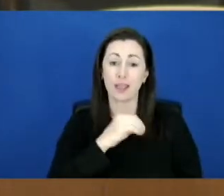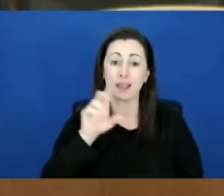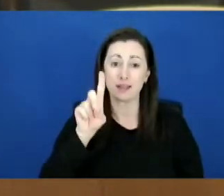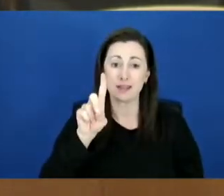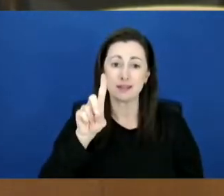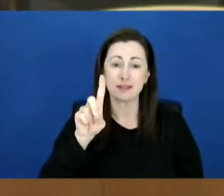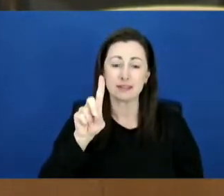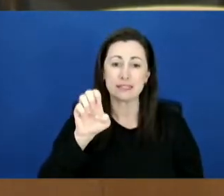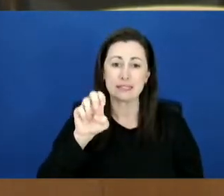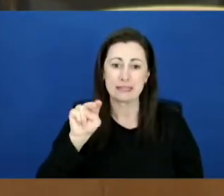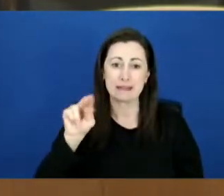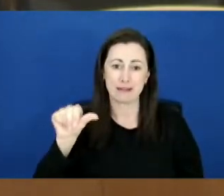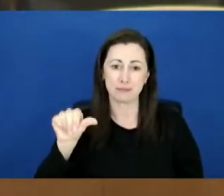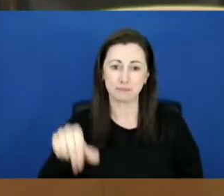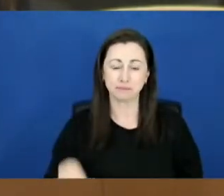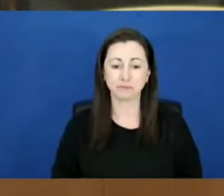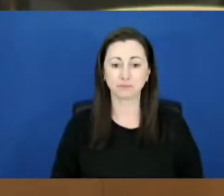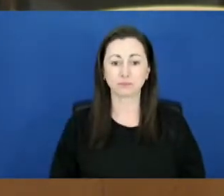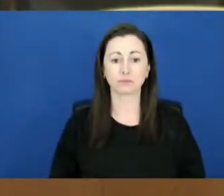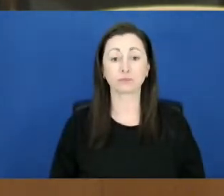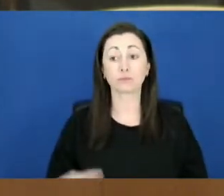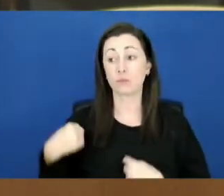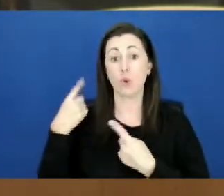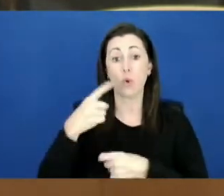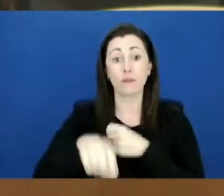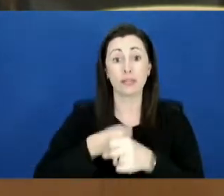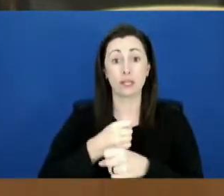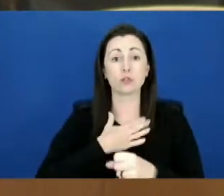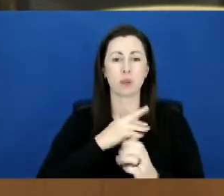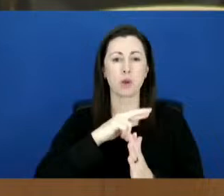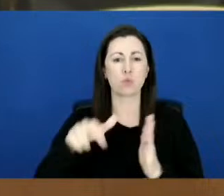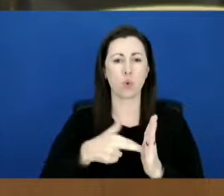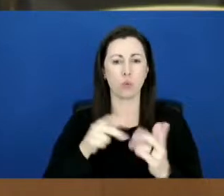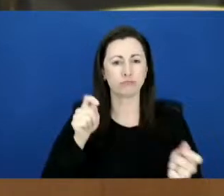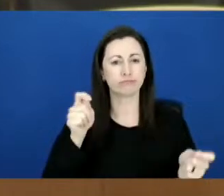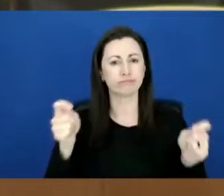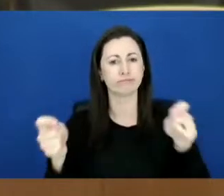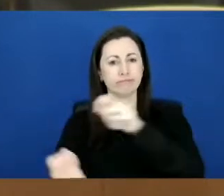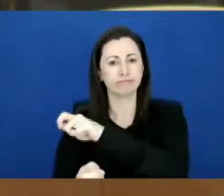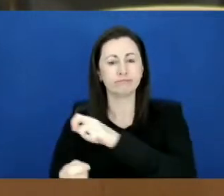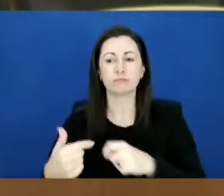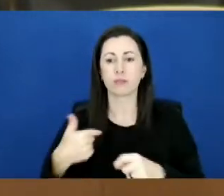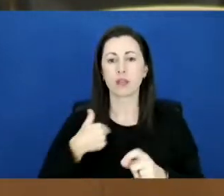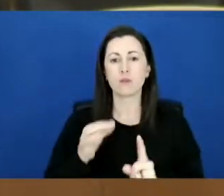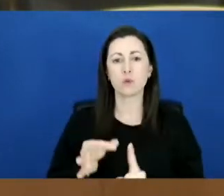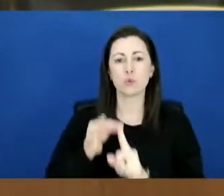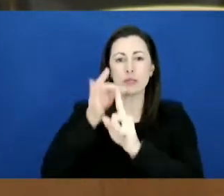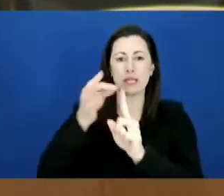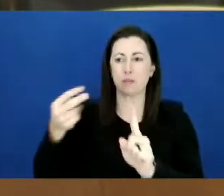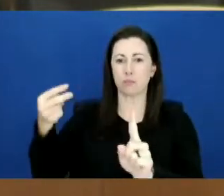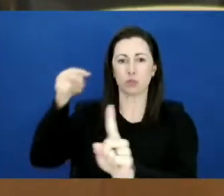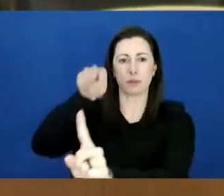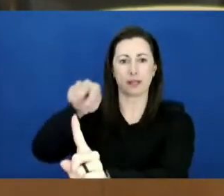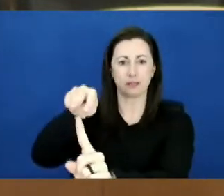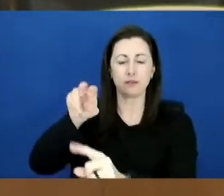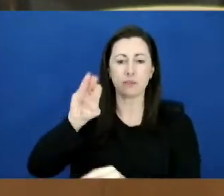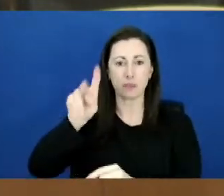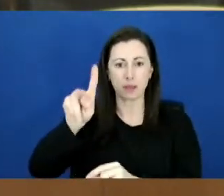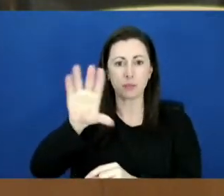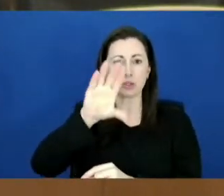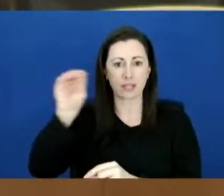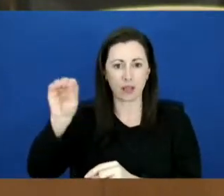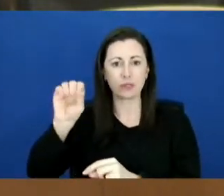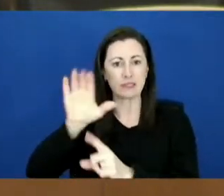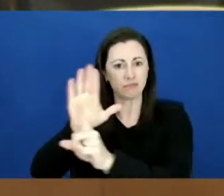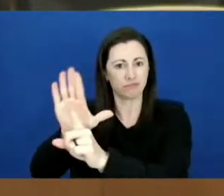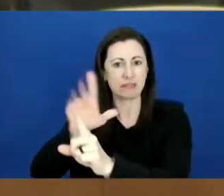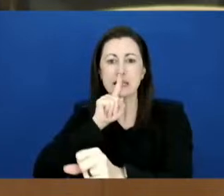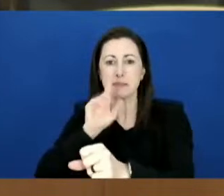AND TO YOU, DENA.